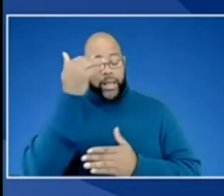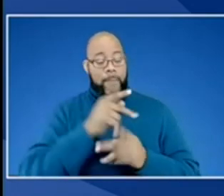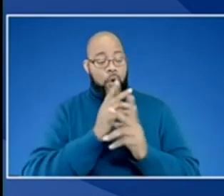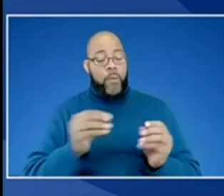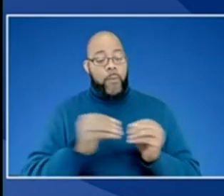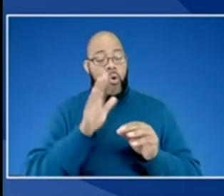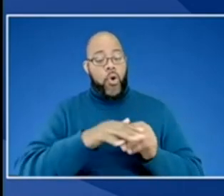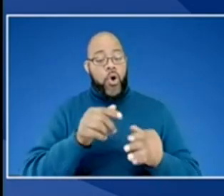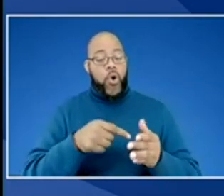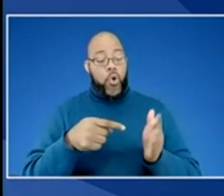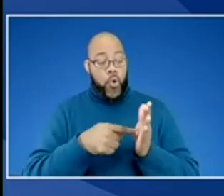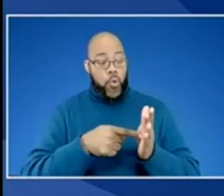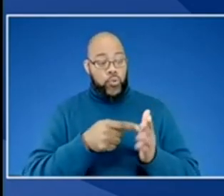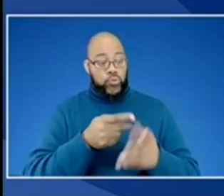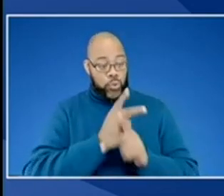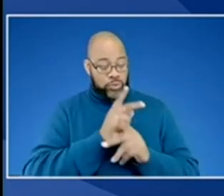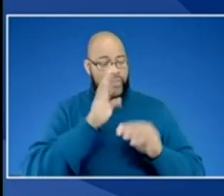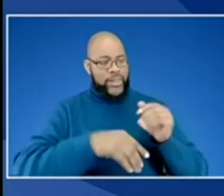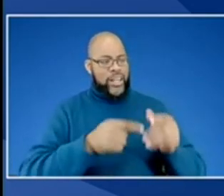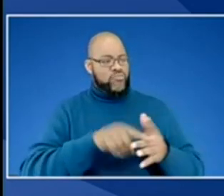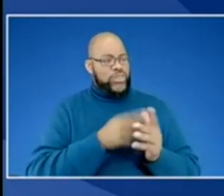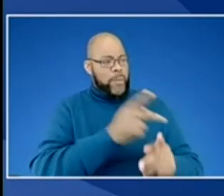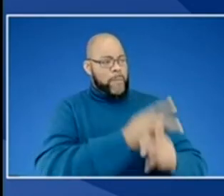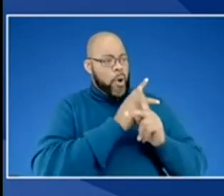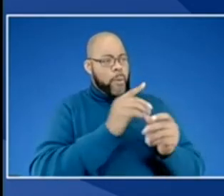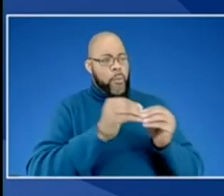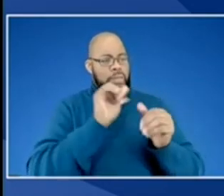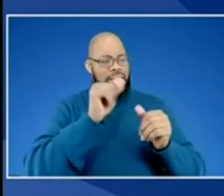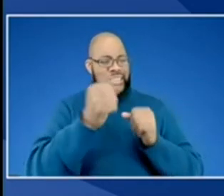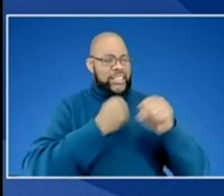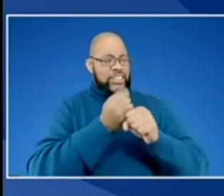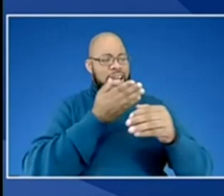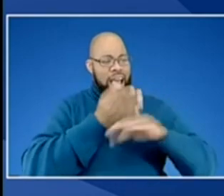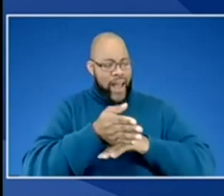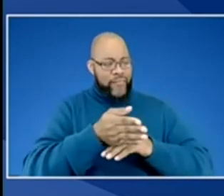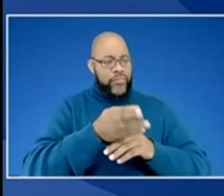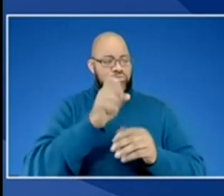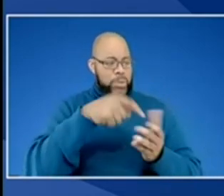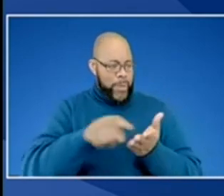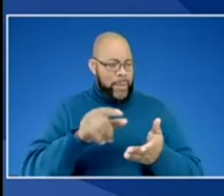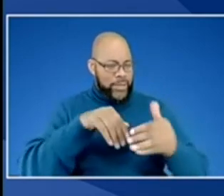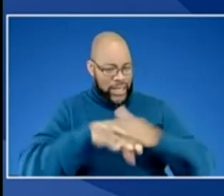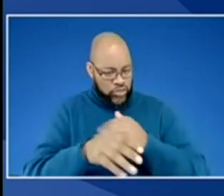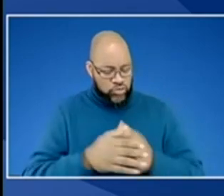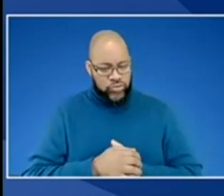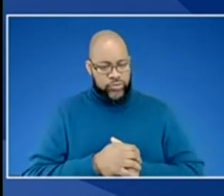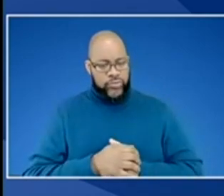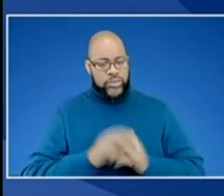than they originally borrowed more than a decade after entering repayment. The Department has asked whether other